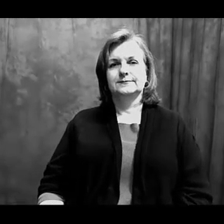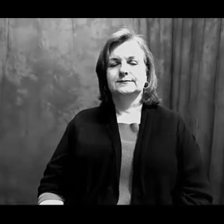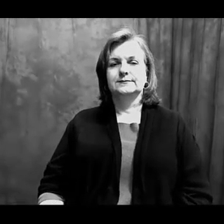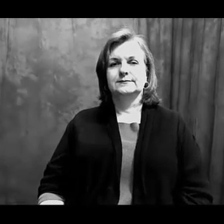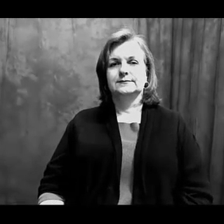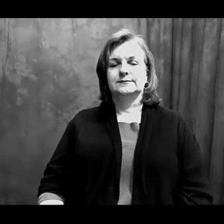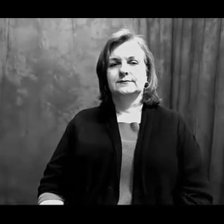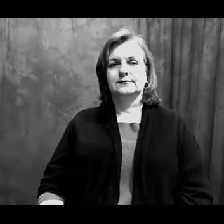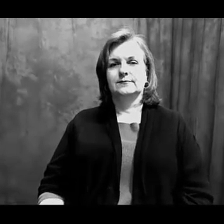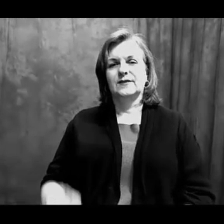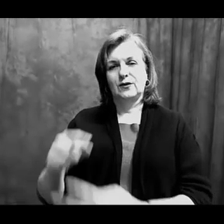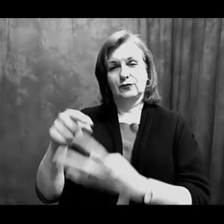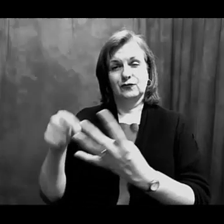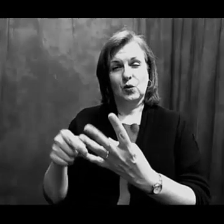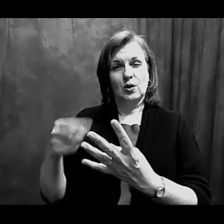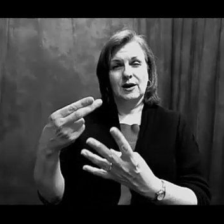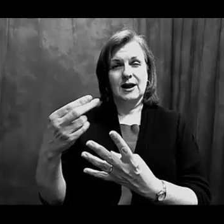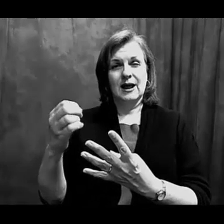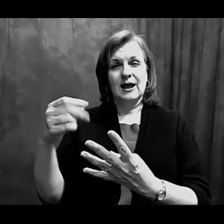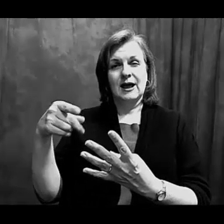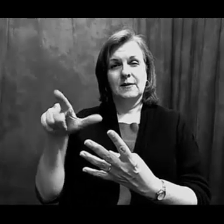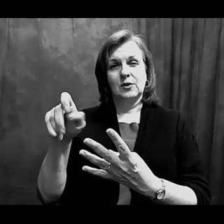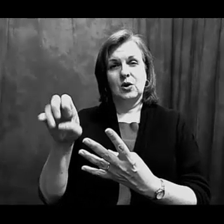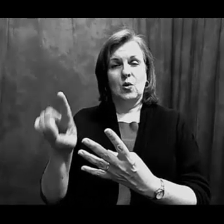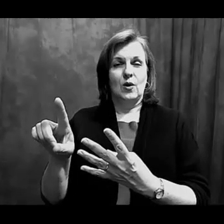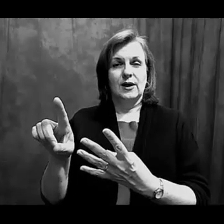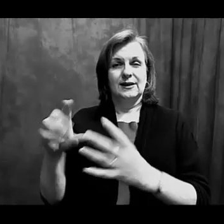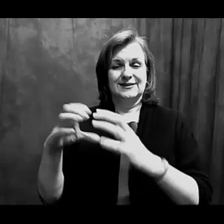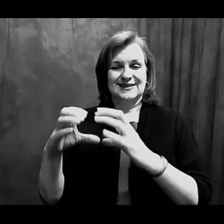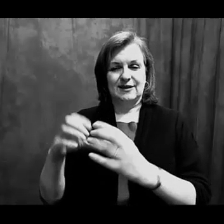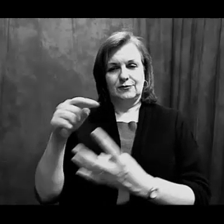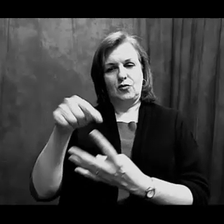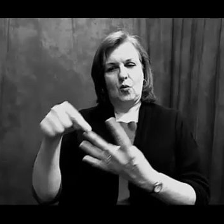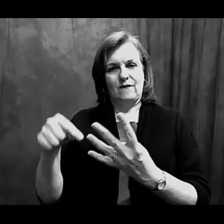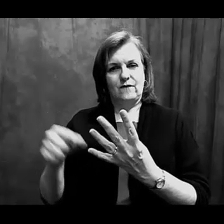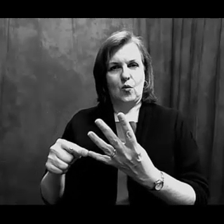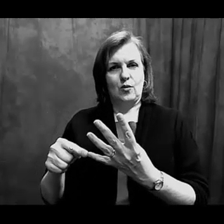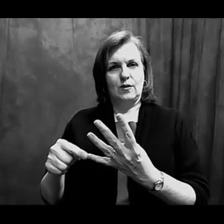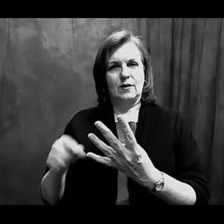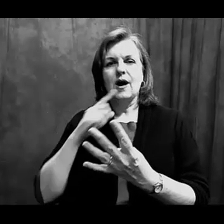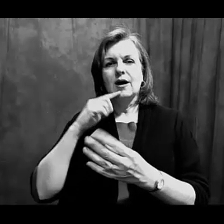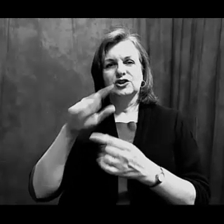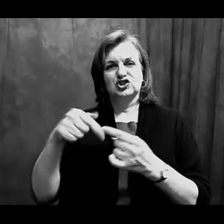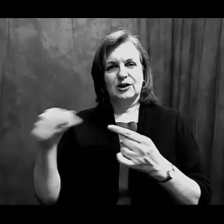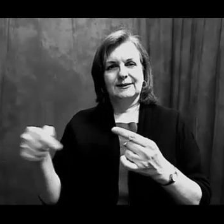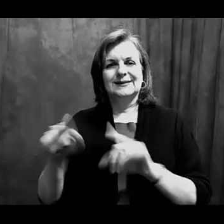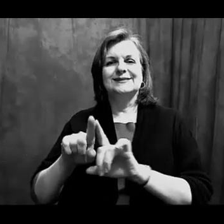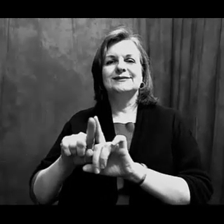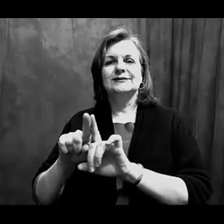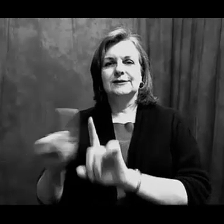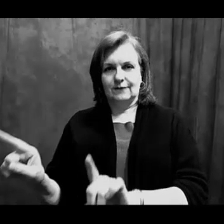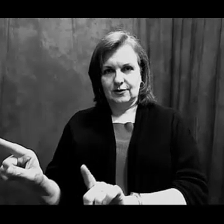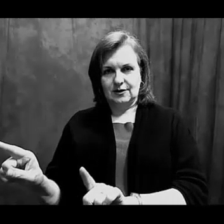the haploid cells I want them to be genetically different